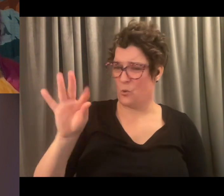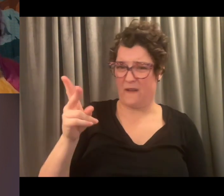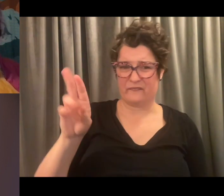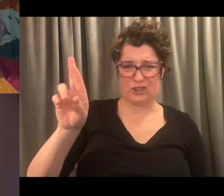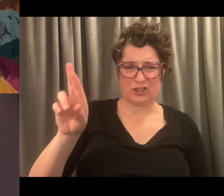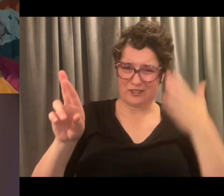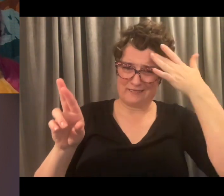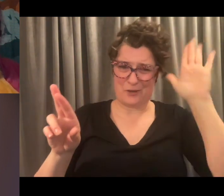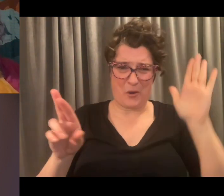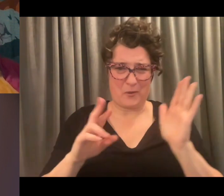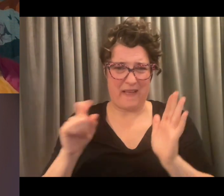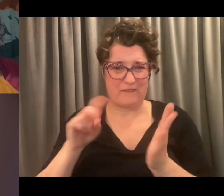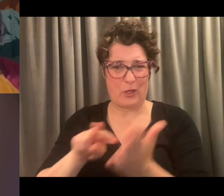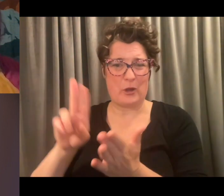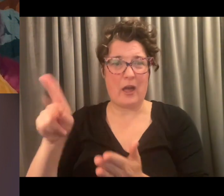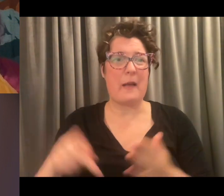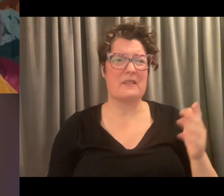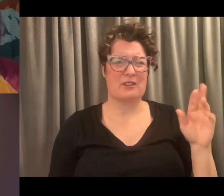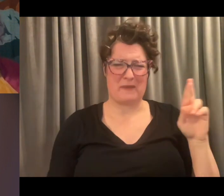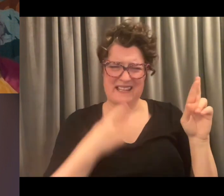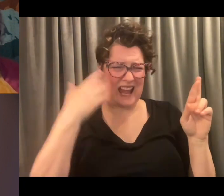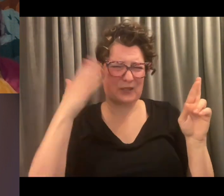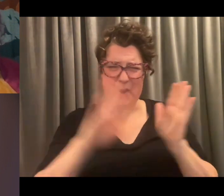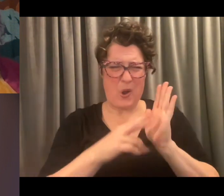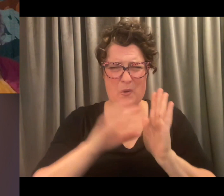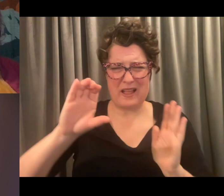Rebekah: I don't know what claps are. Never: I don't know what claps are either, but I love it.